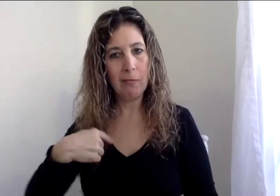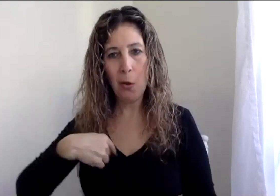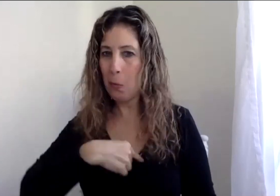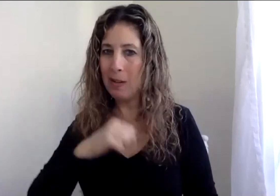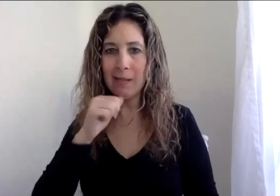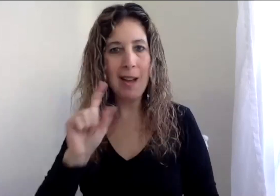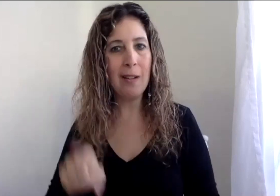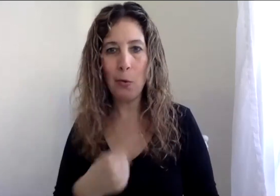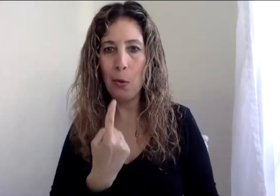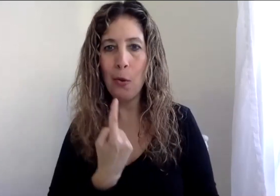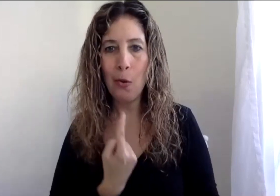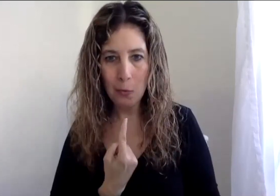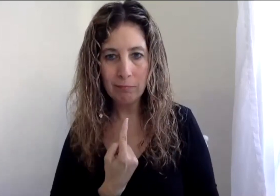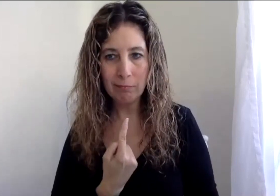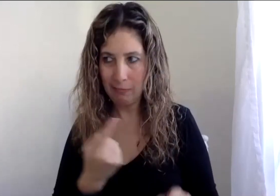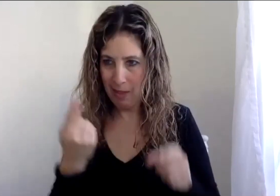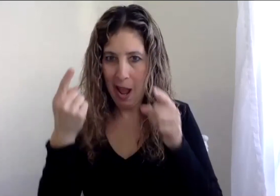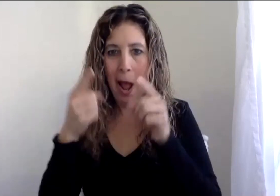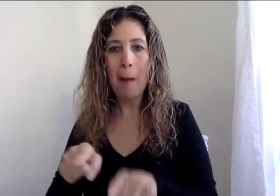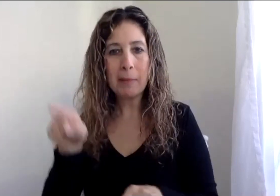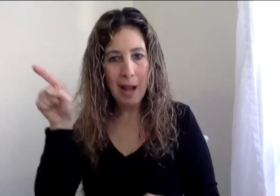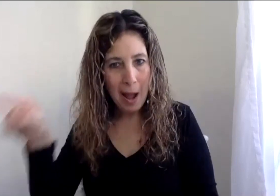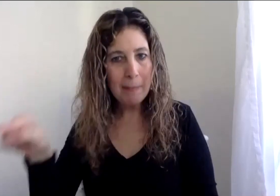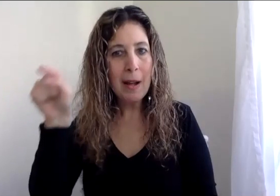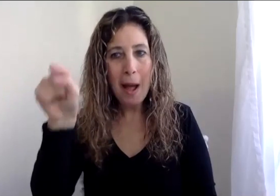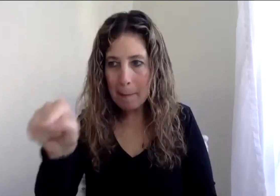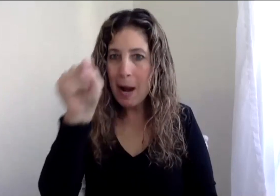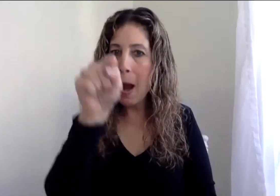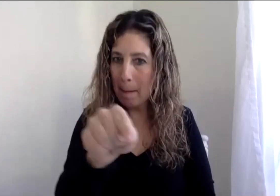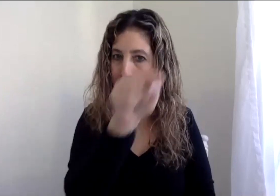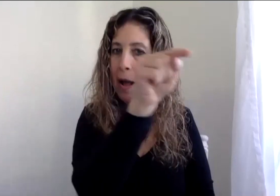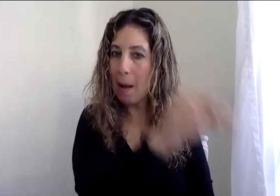People said they felt the same way as we were feeling about the school.